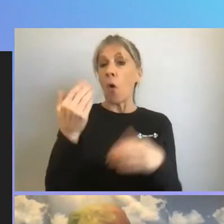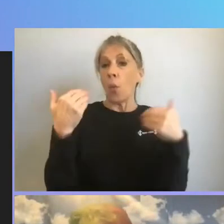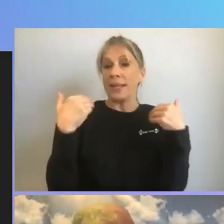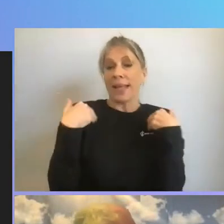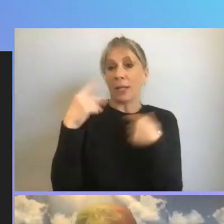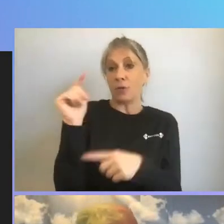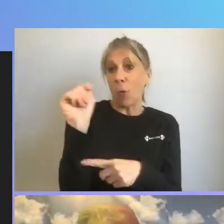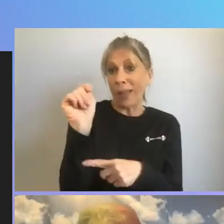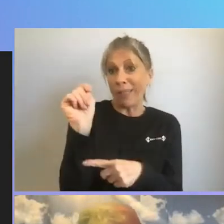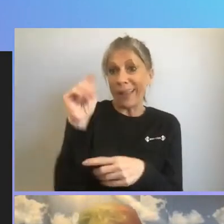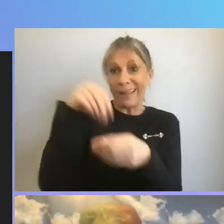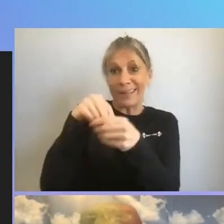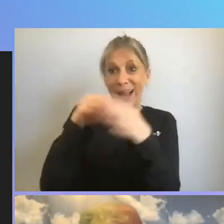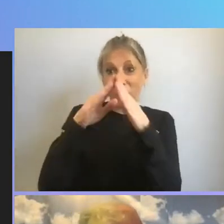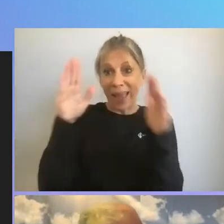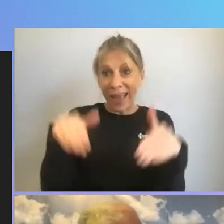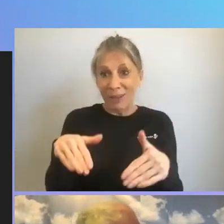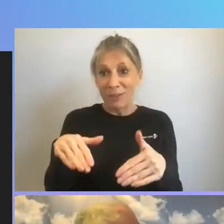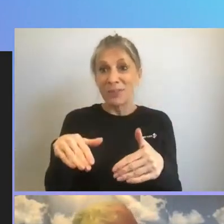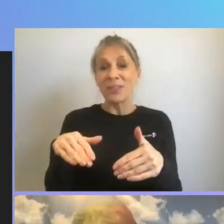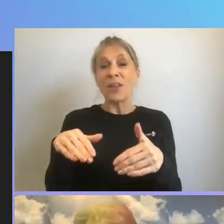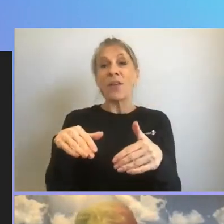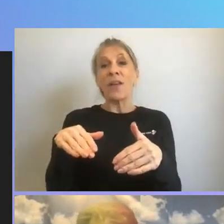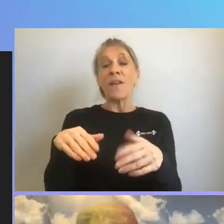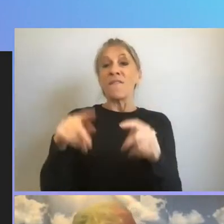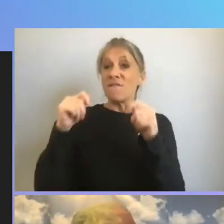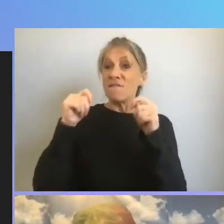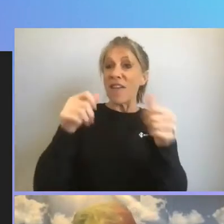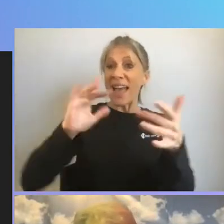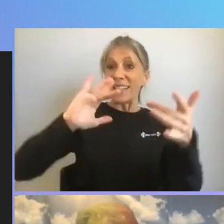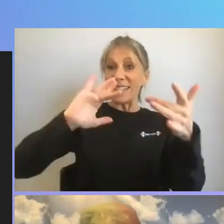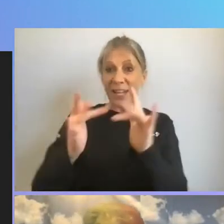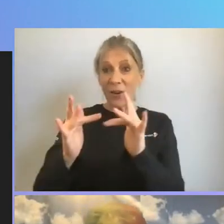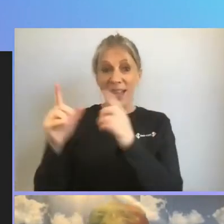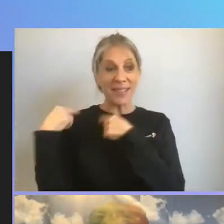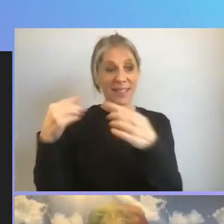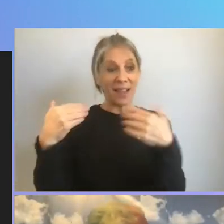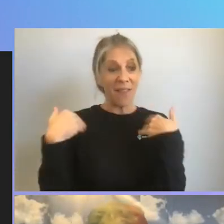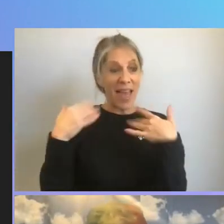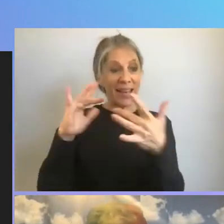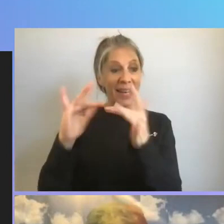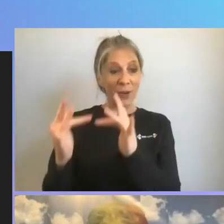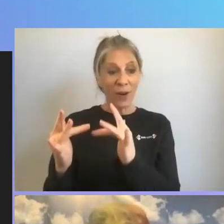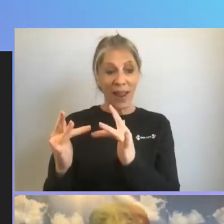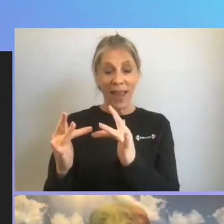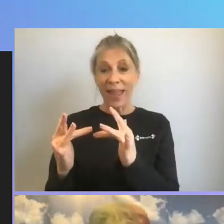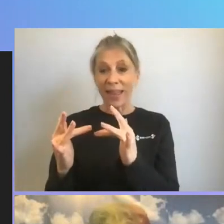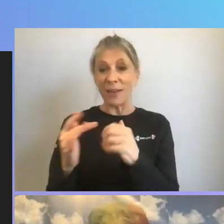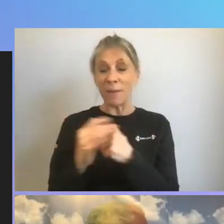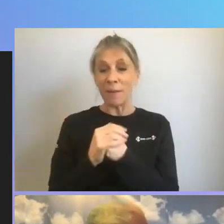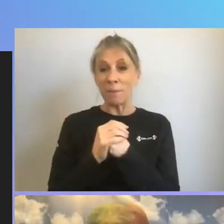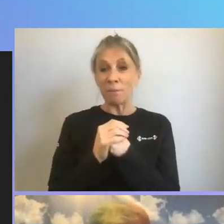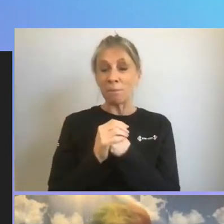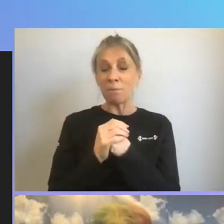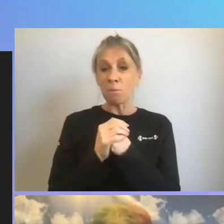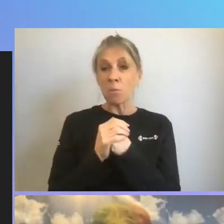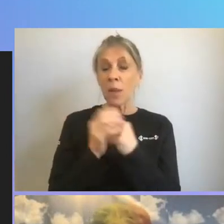I've always had pretty fast internet since I had internet.